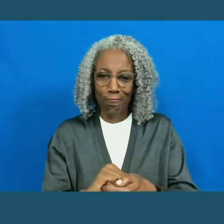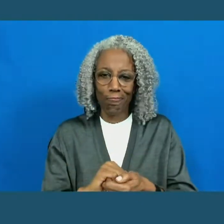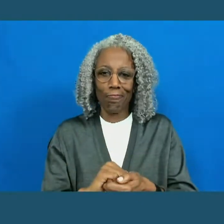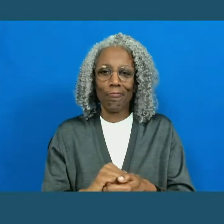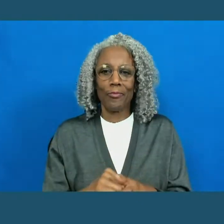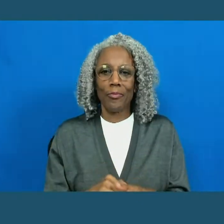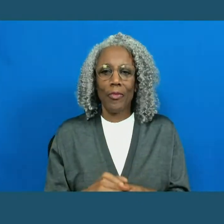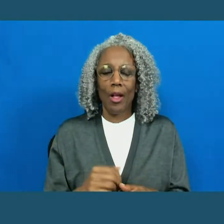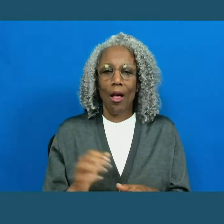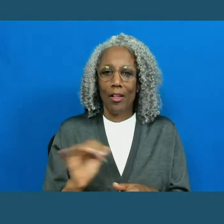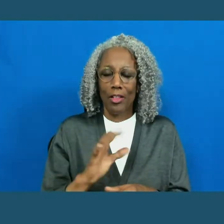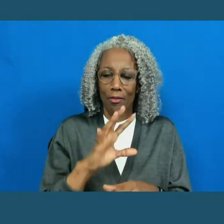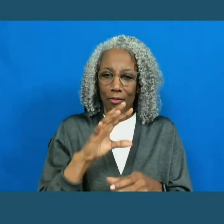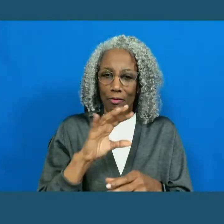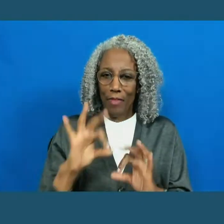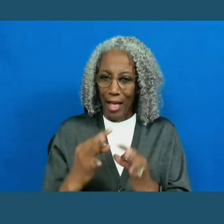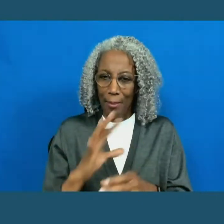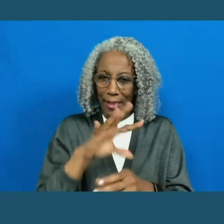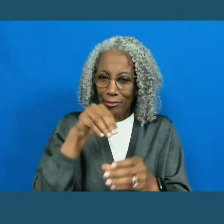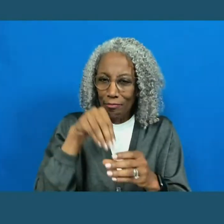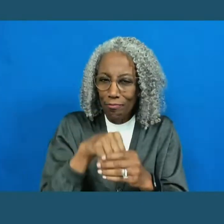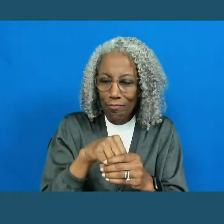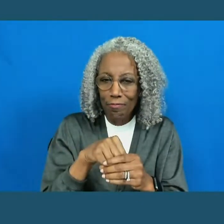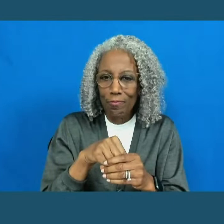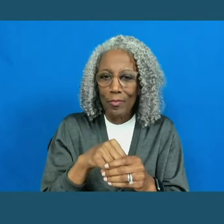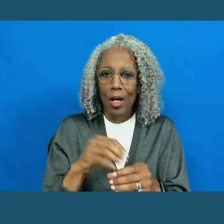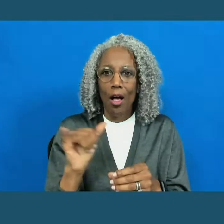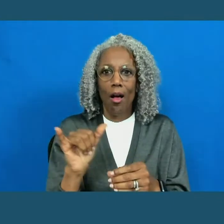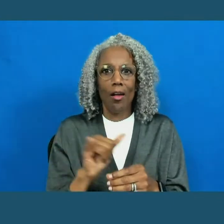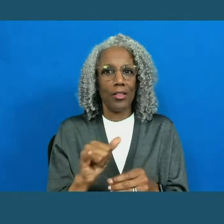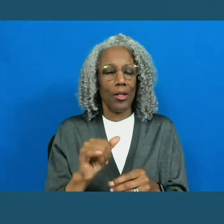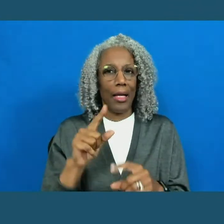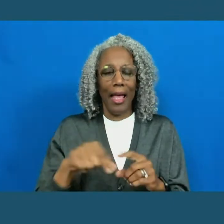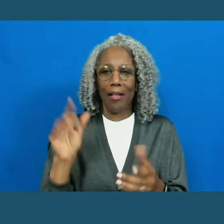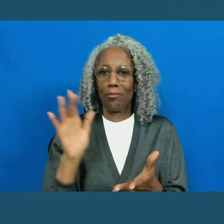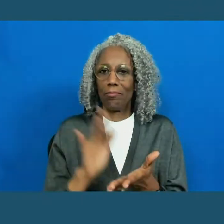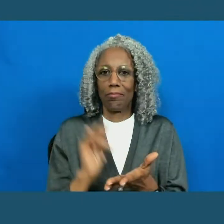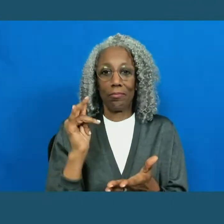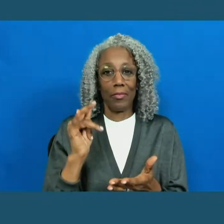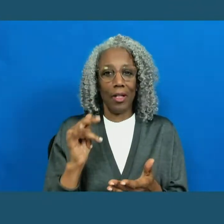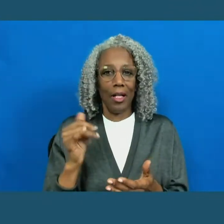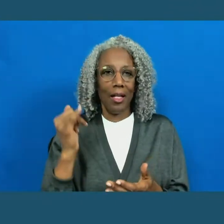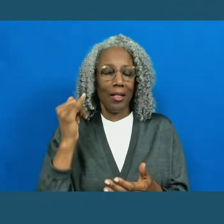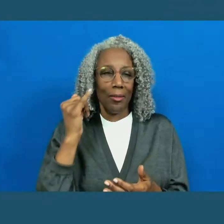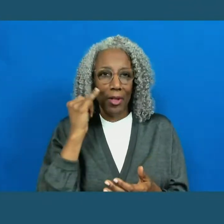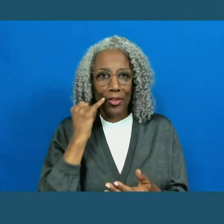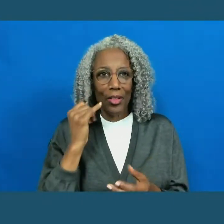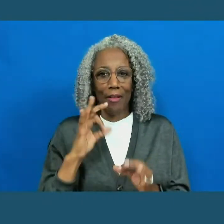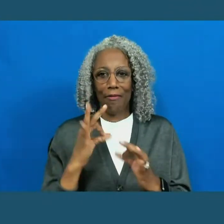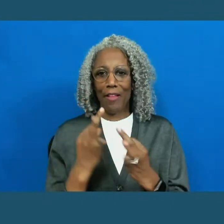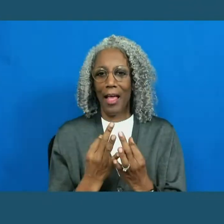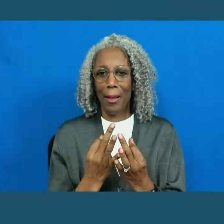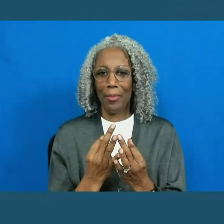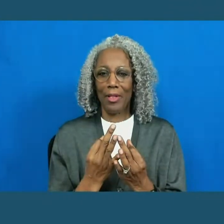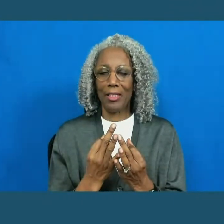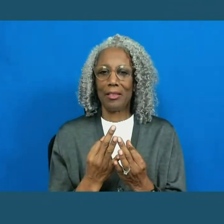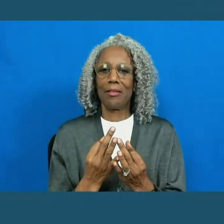focused on family engagement differently. Um we recognize th.